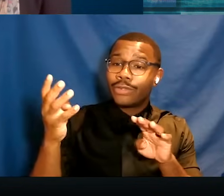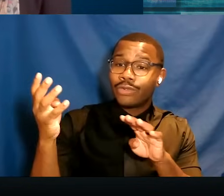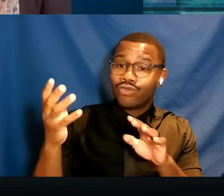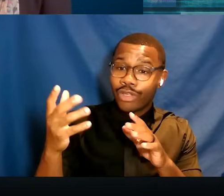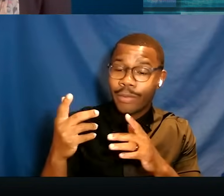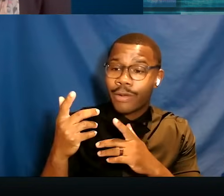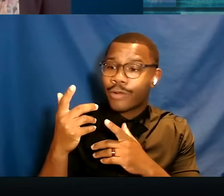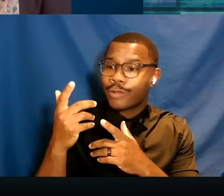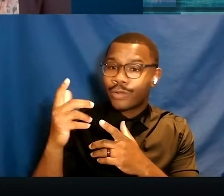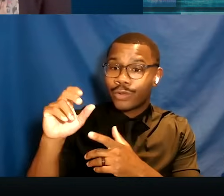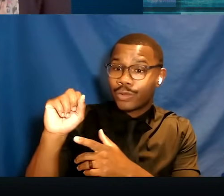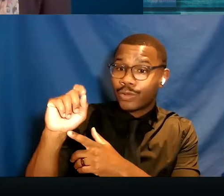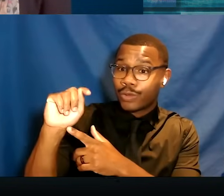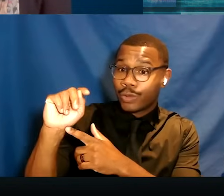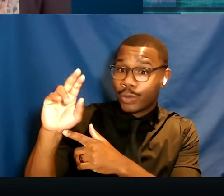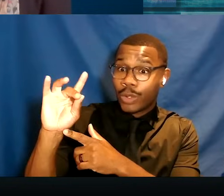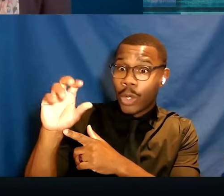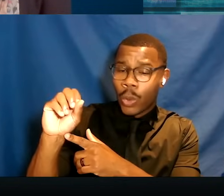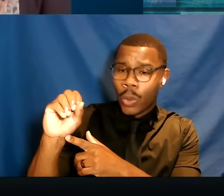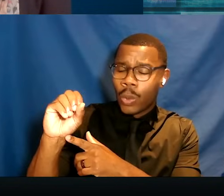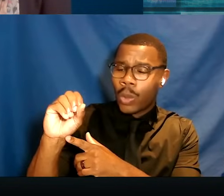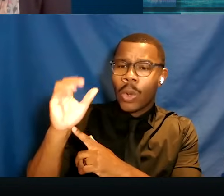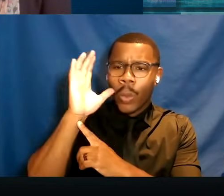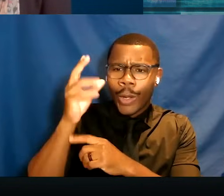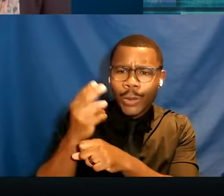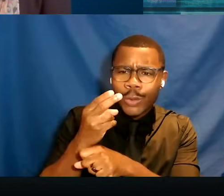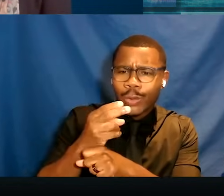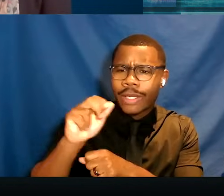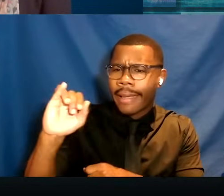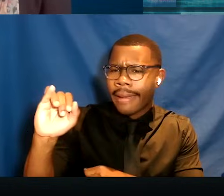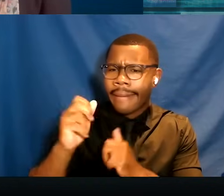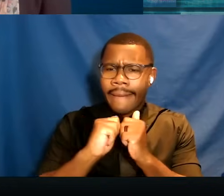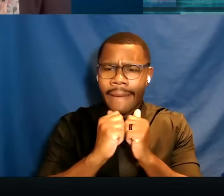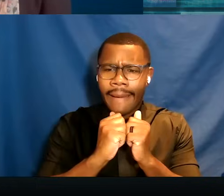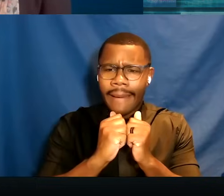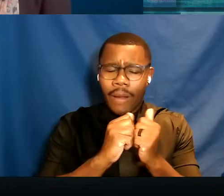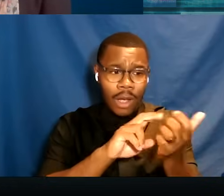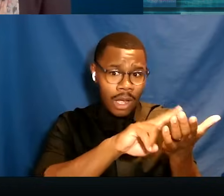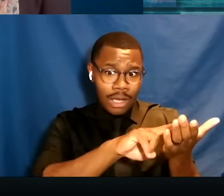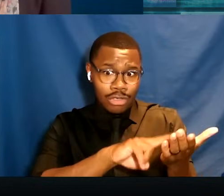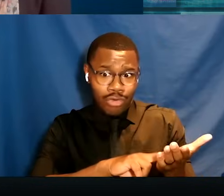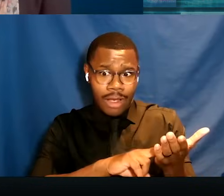and sort of what our contractual protections are that are contained in this agreement. And maybe I'll start with Ray